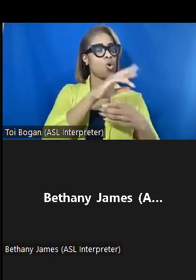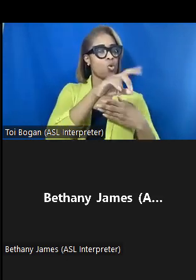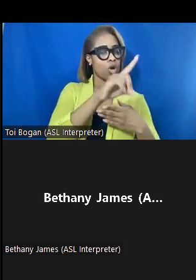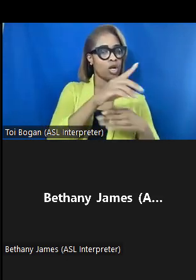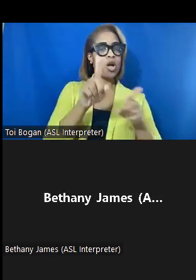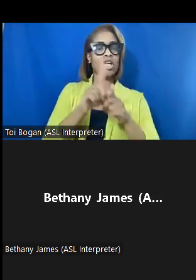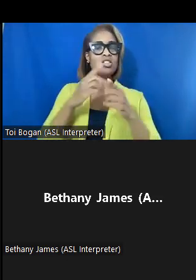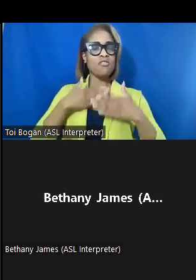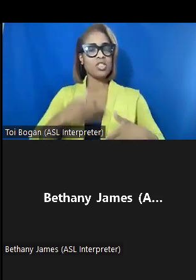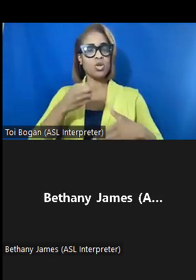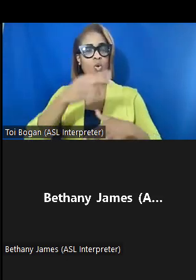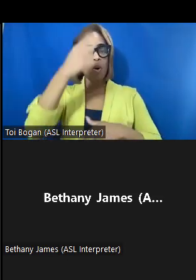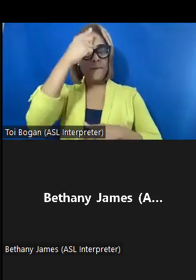Alcohol dependency.